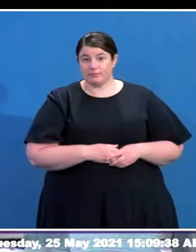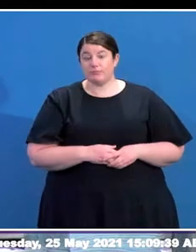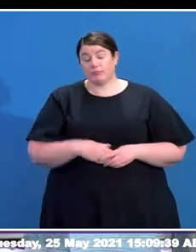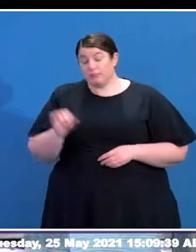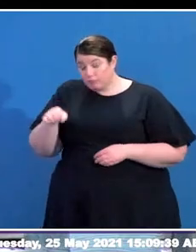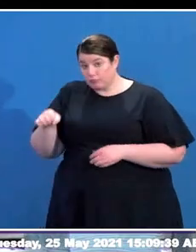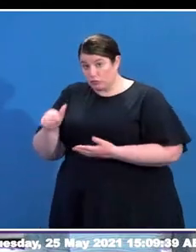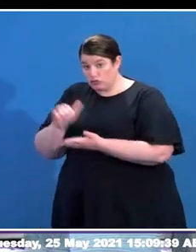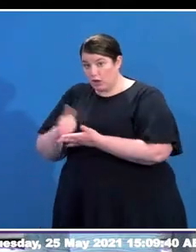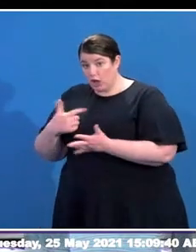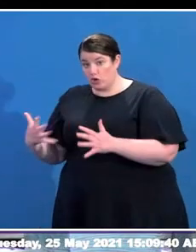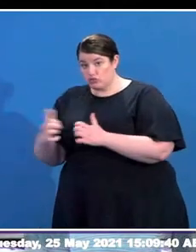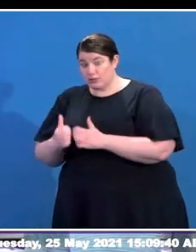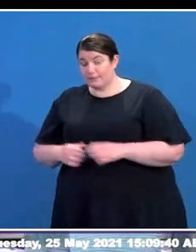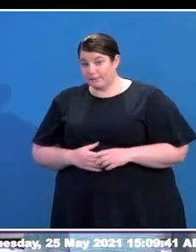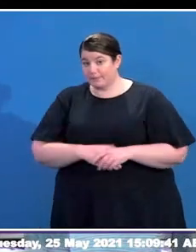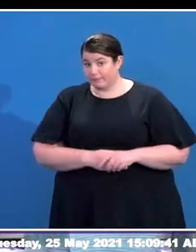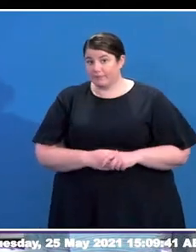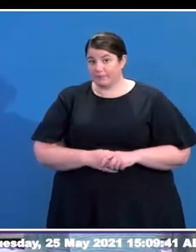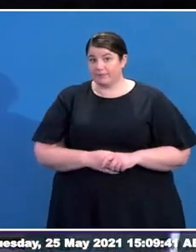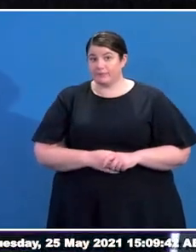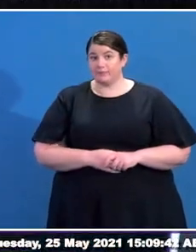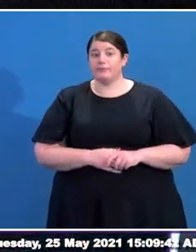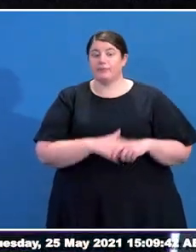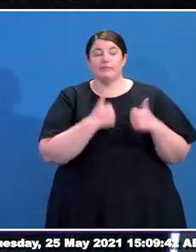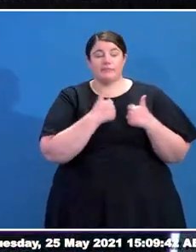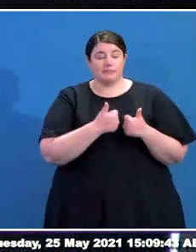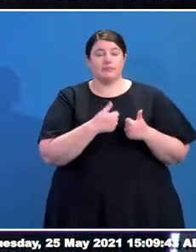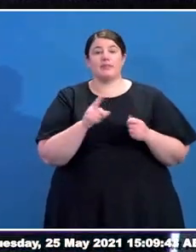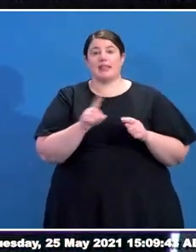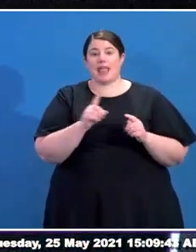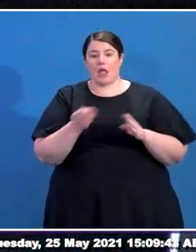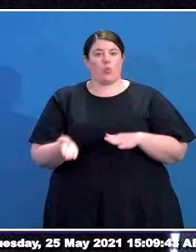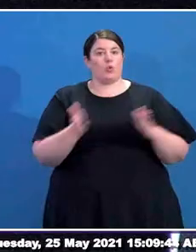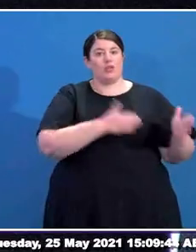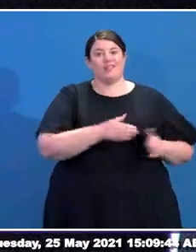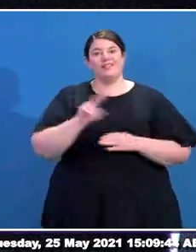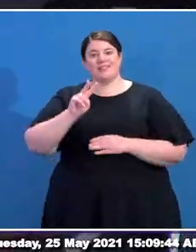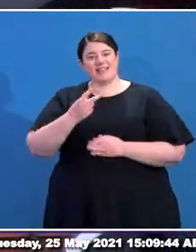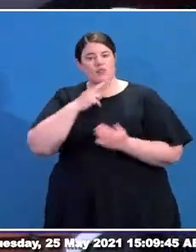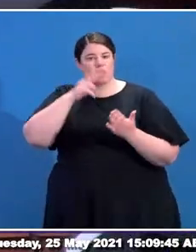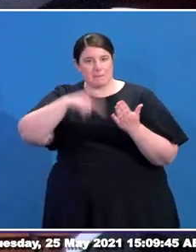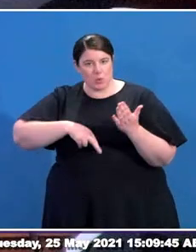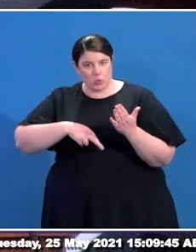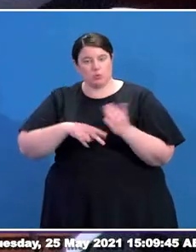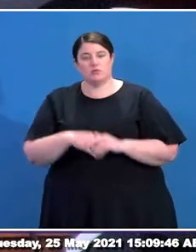That's correct, yes. Thank you. Turning to the second report, Commissioners, you will find